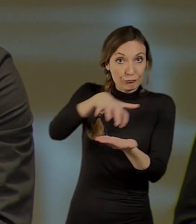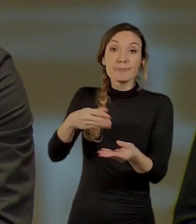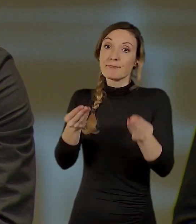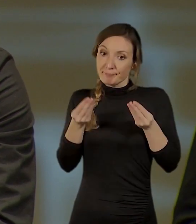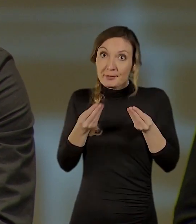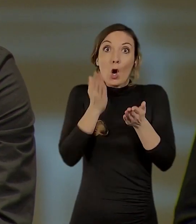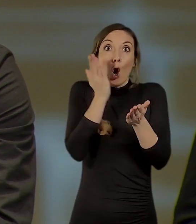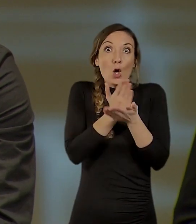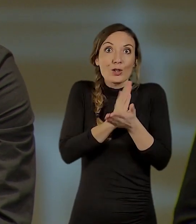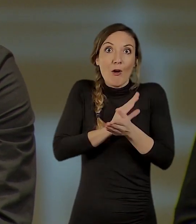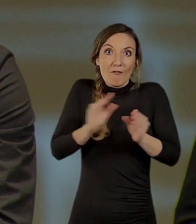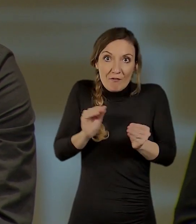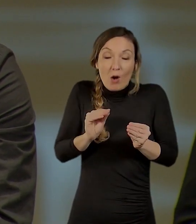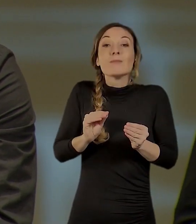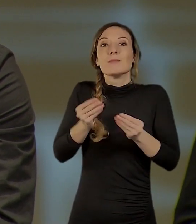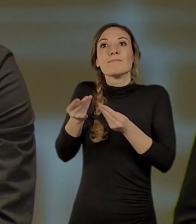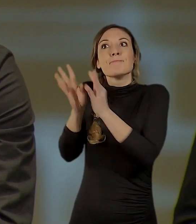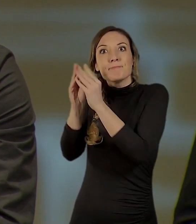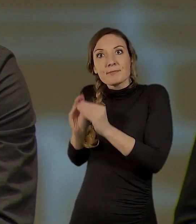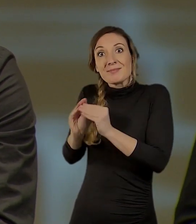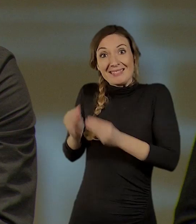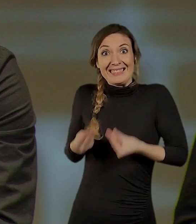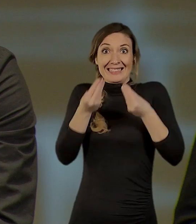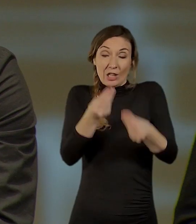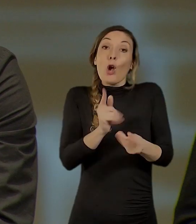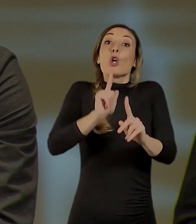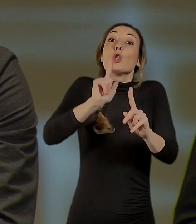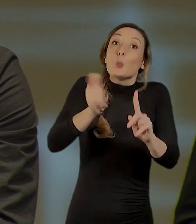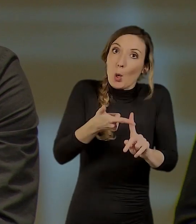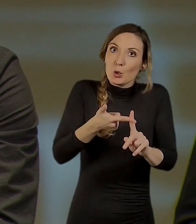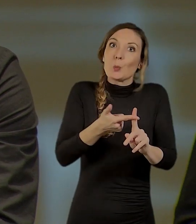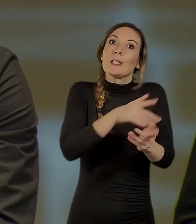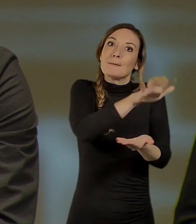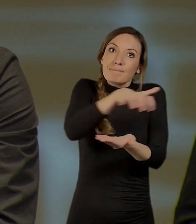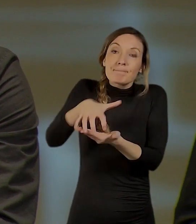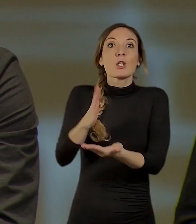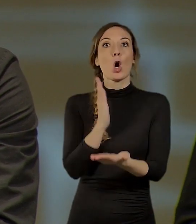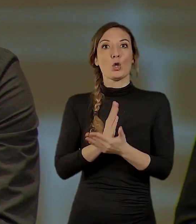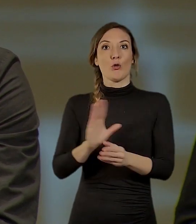But this participation was a competitive basis for the work.